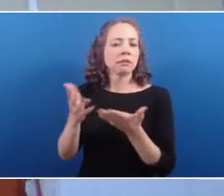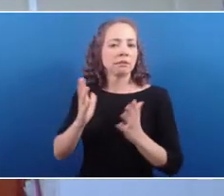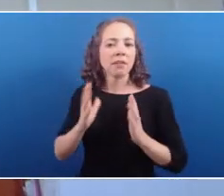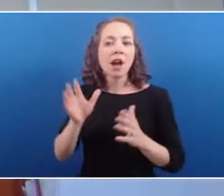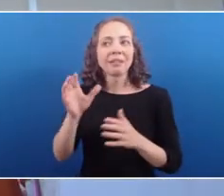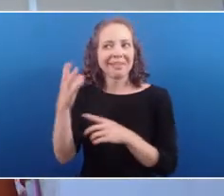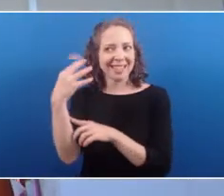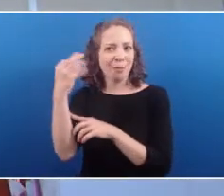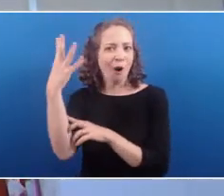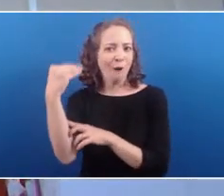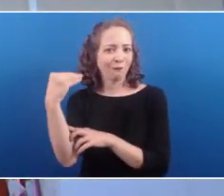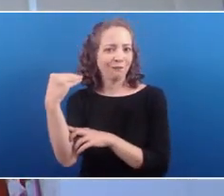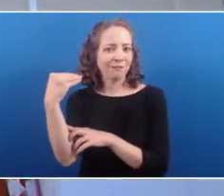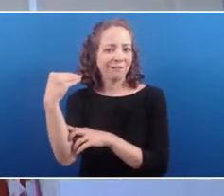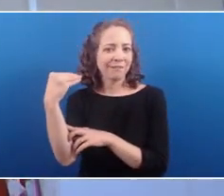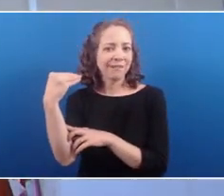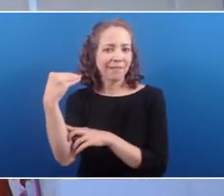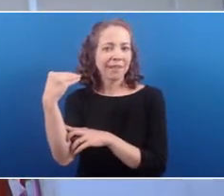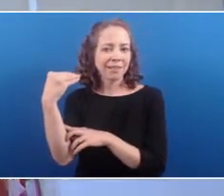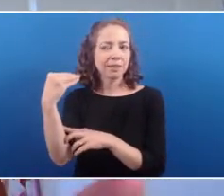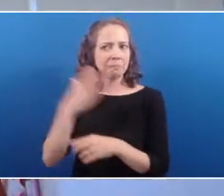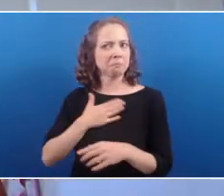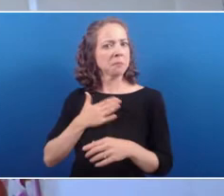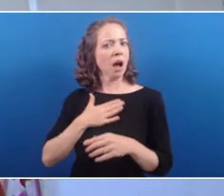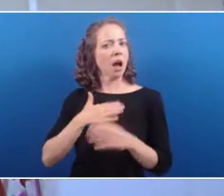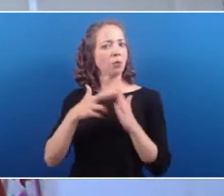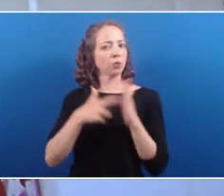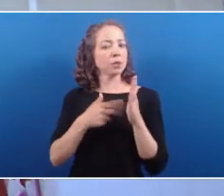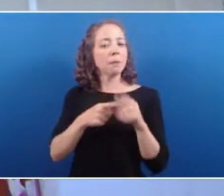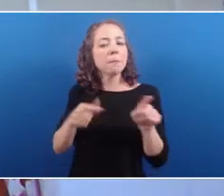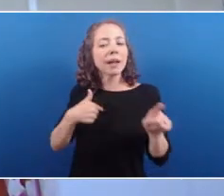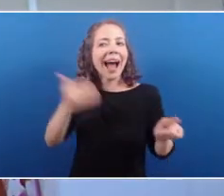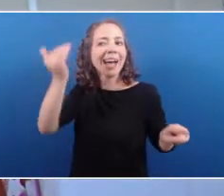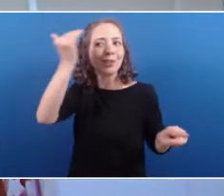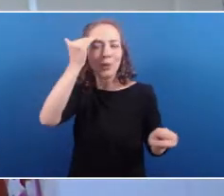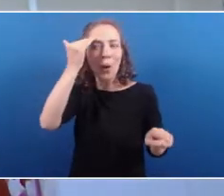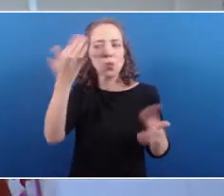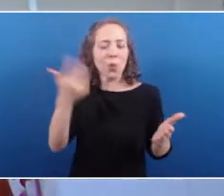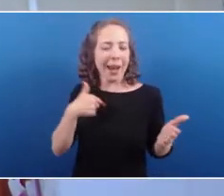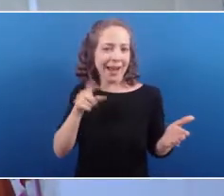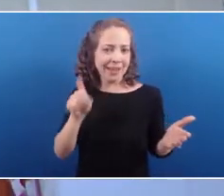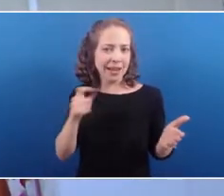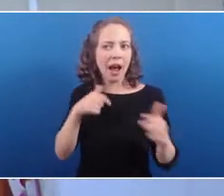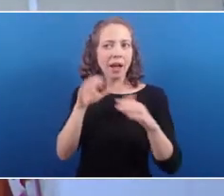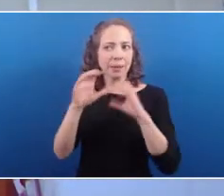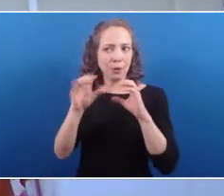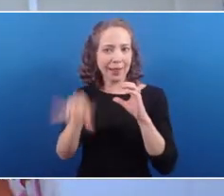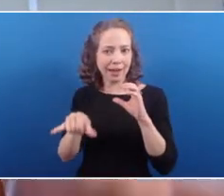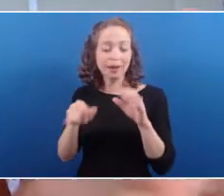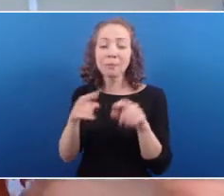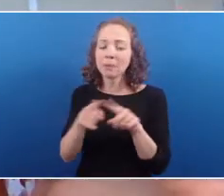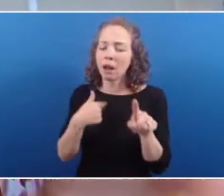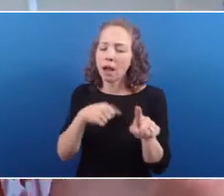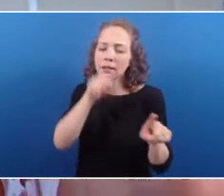But I personally have become a huge fan of the chat. Probably more so now than I ever have been.